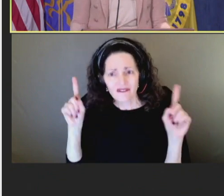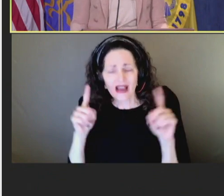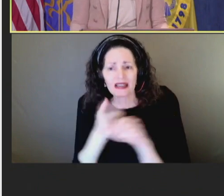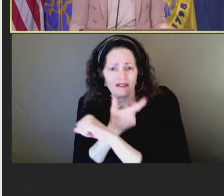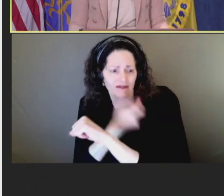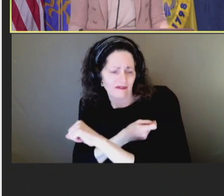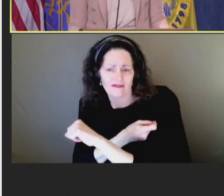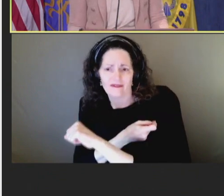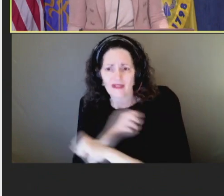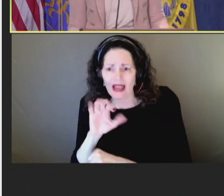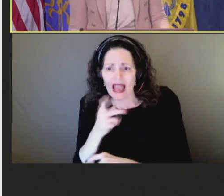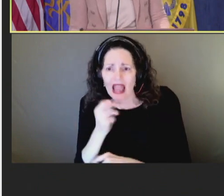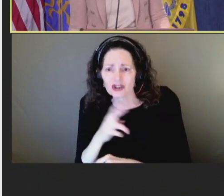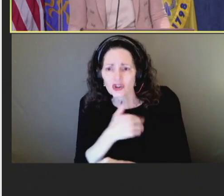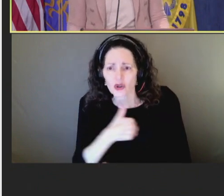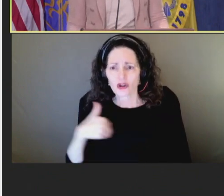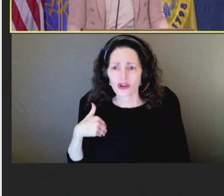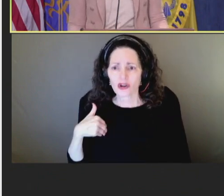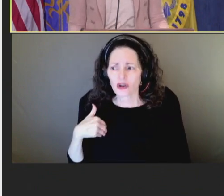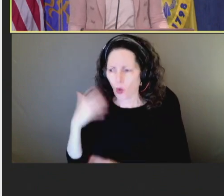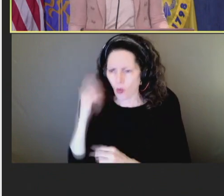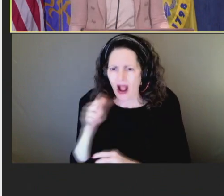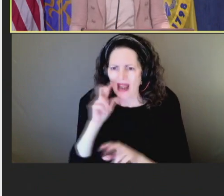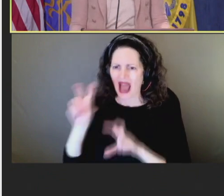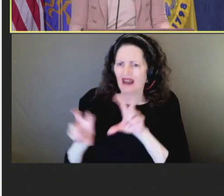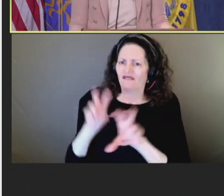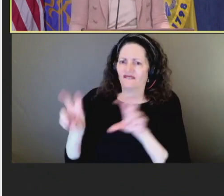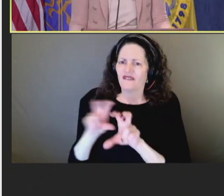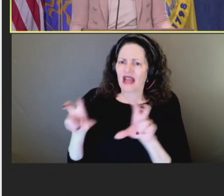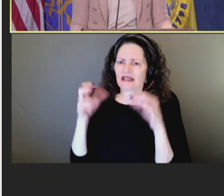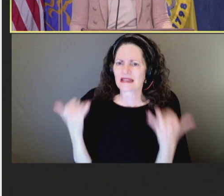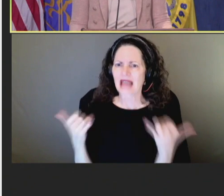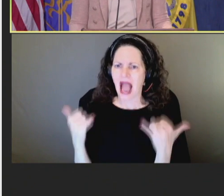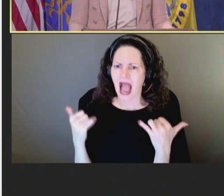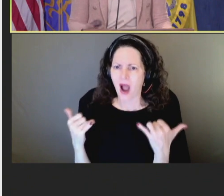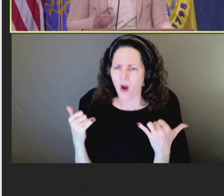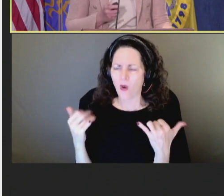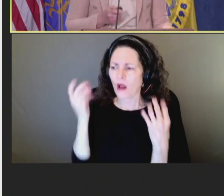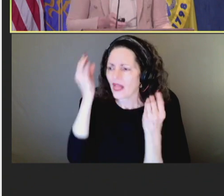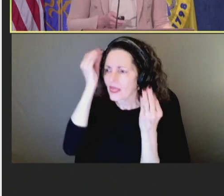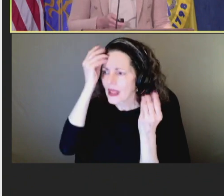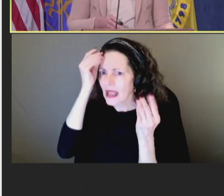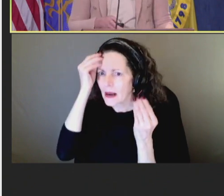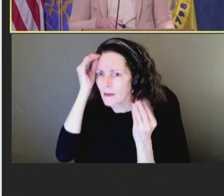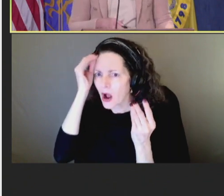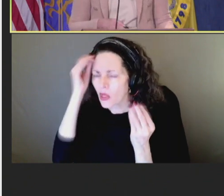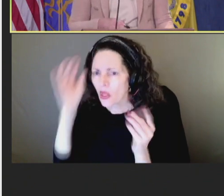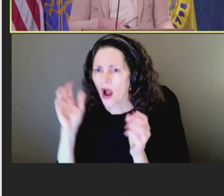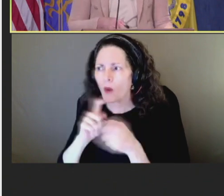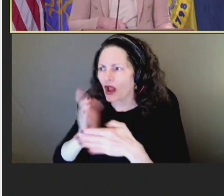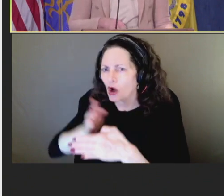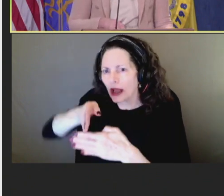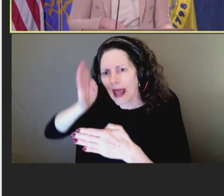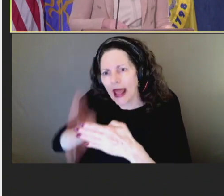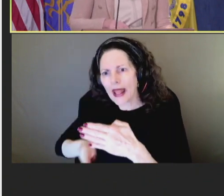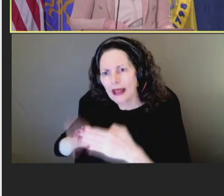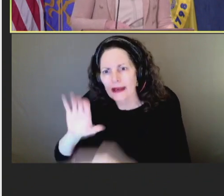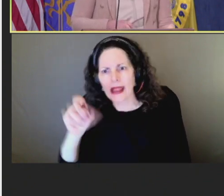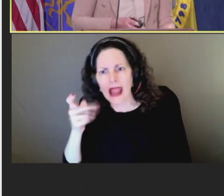we invest in it now? Think about the return on investment and end to cancer as a fatal disease.